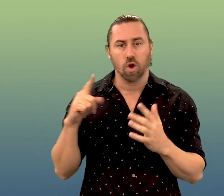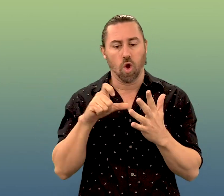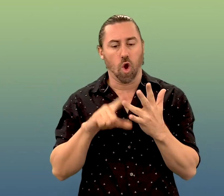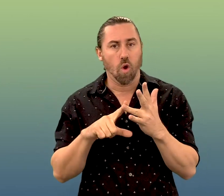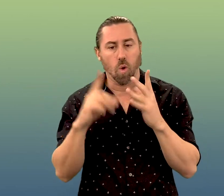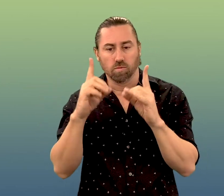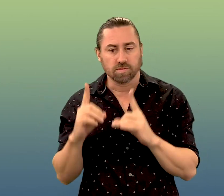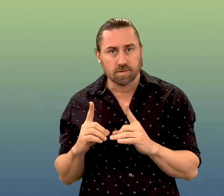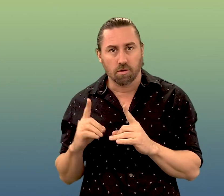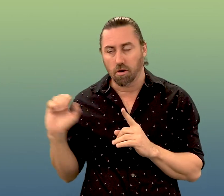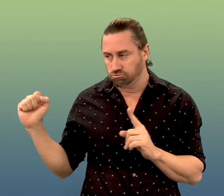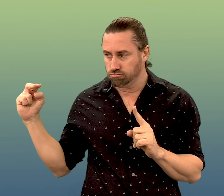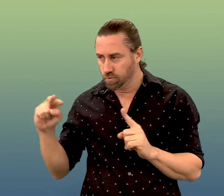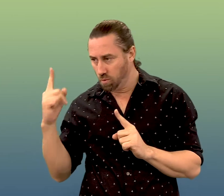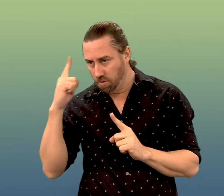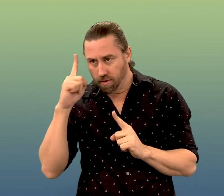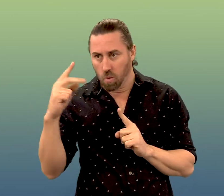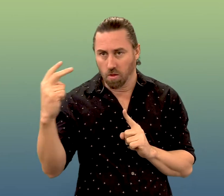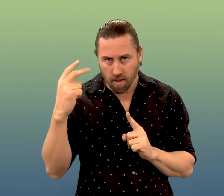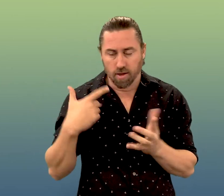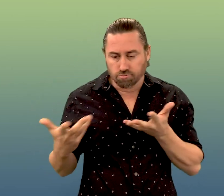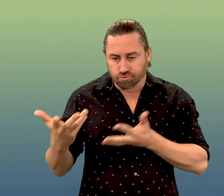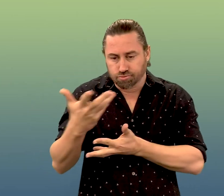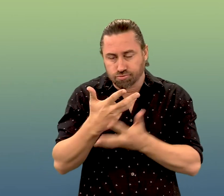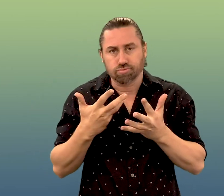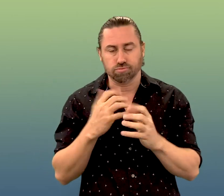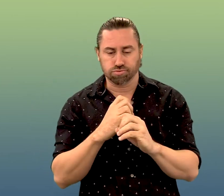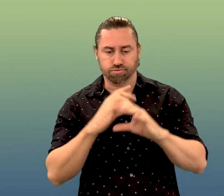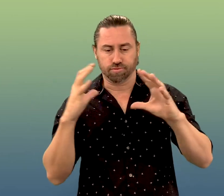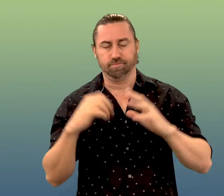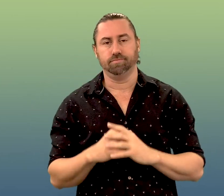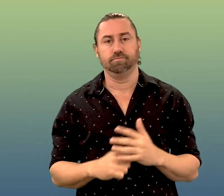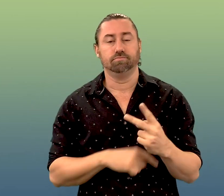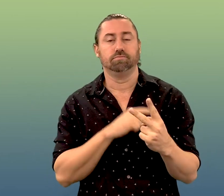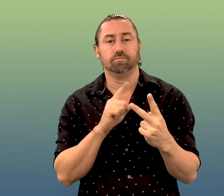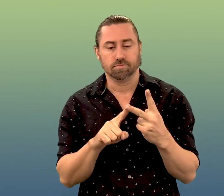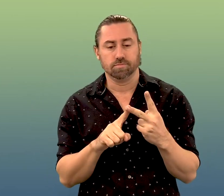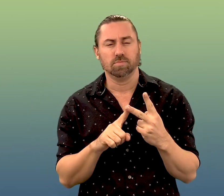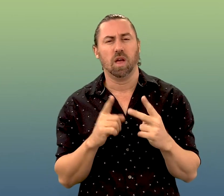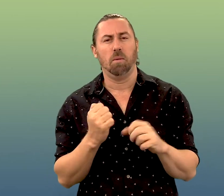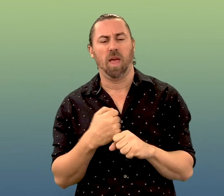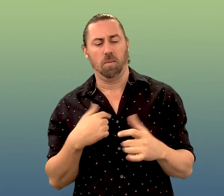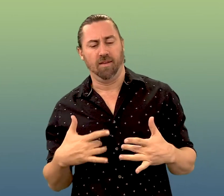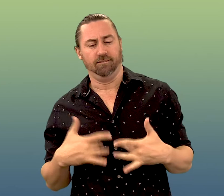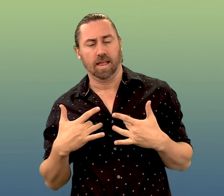we will involve them in co-design and take their perspective into account. Two.